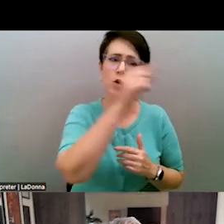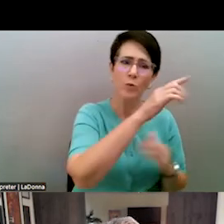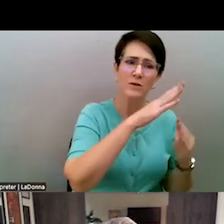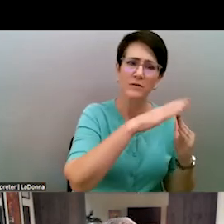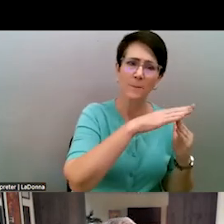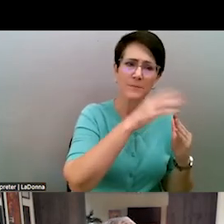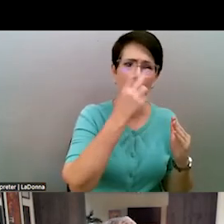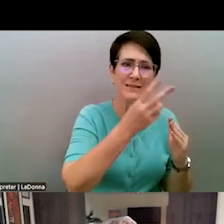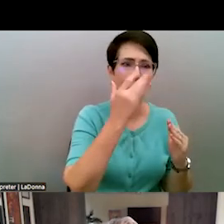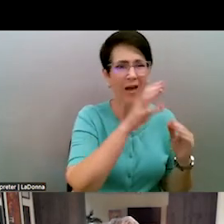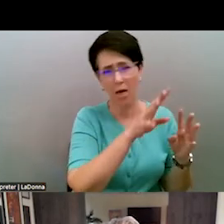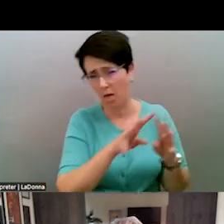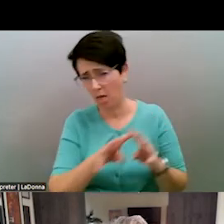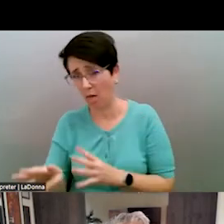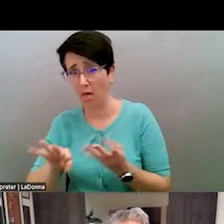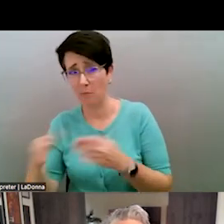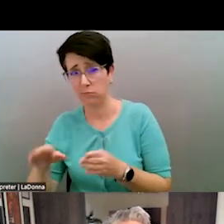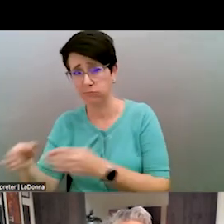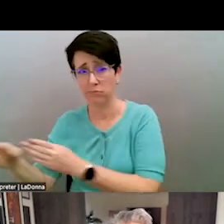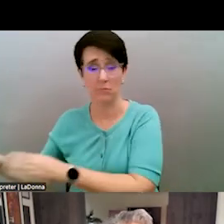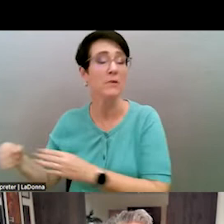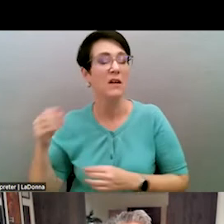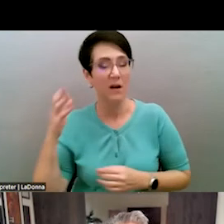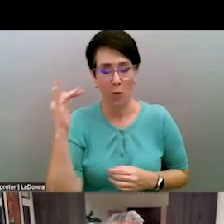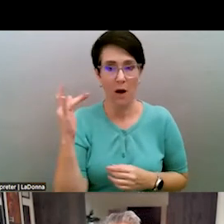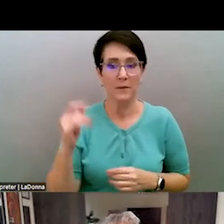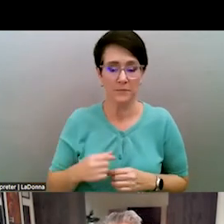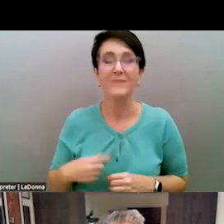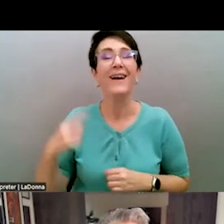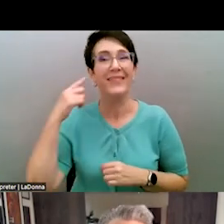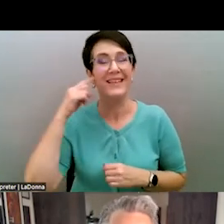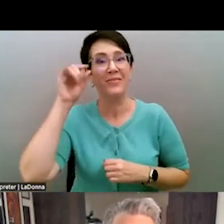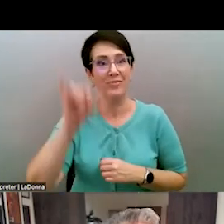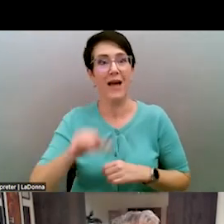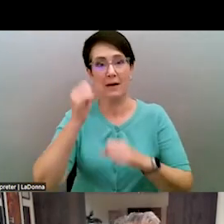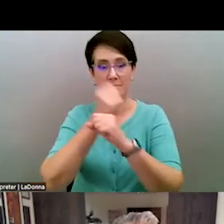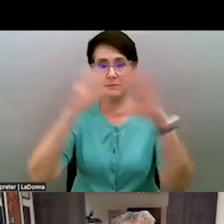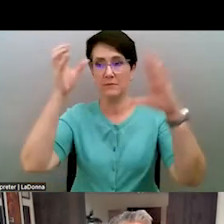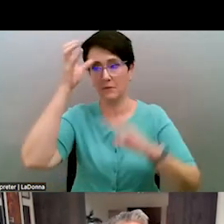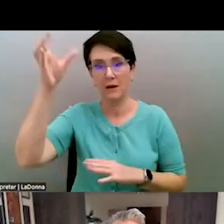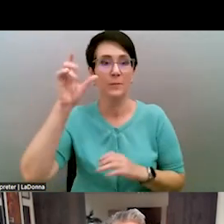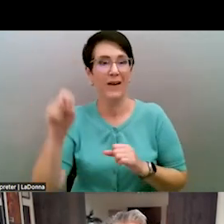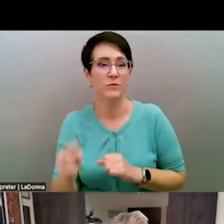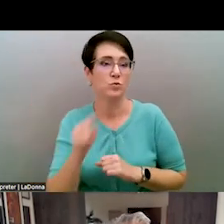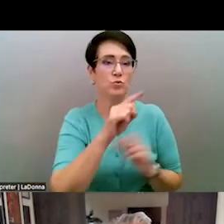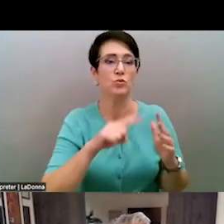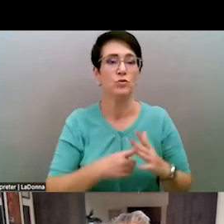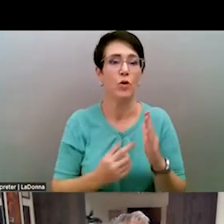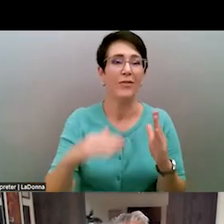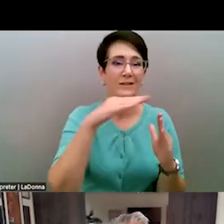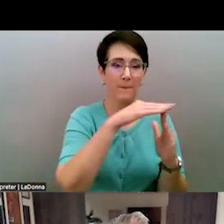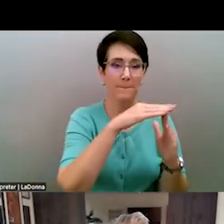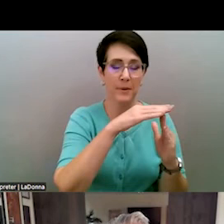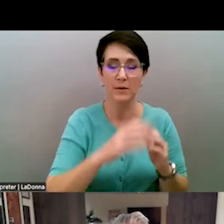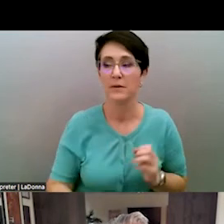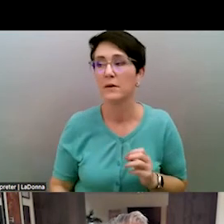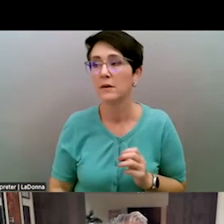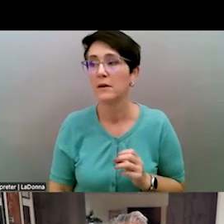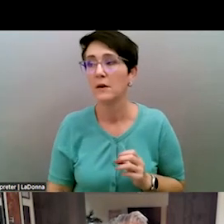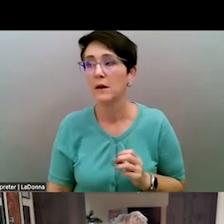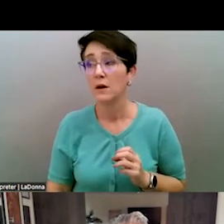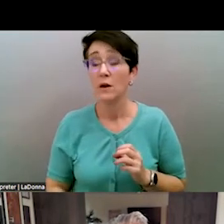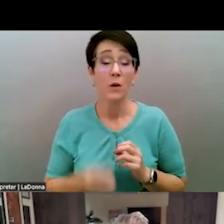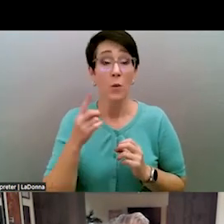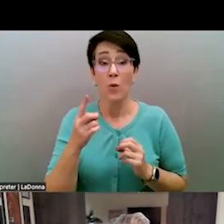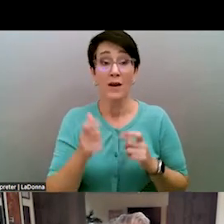SO MANY PEOPLE ARE GETTING IN THE RIVER IN THE FIRST PLACE. WE CAN'T LOSE SEEING THE OF. UPSTREAM